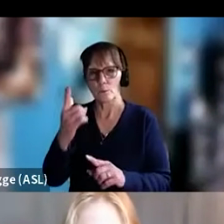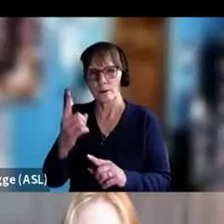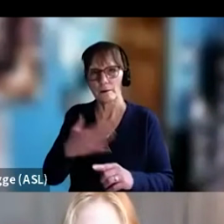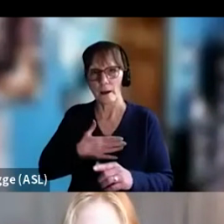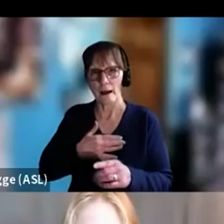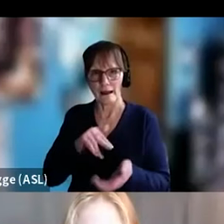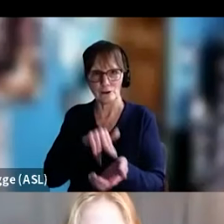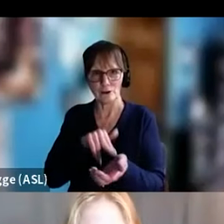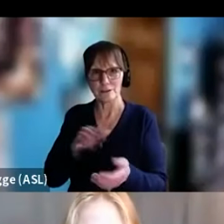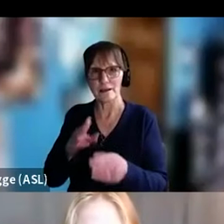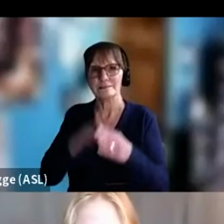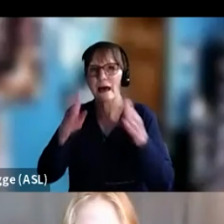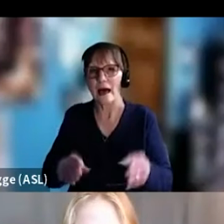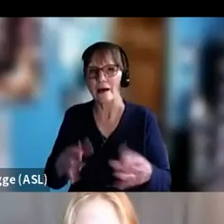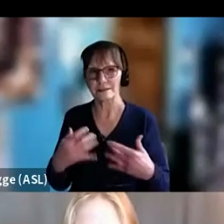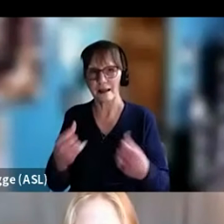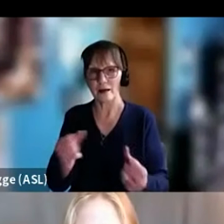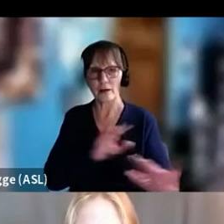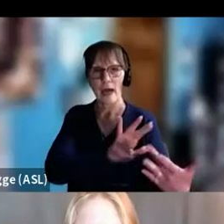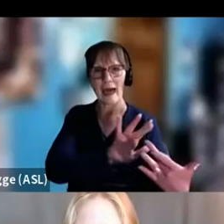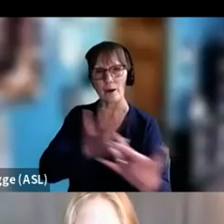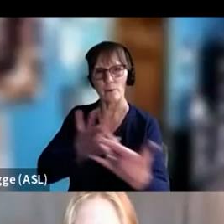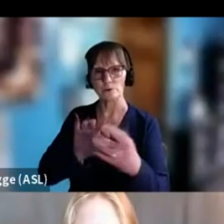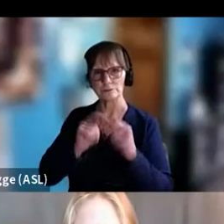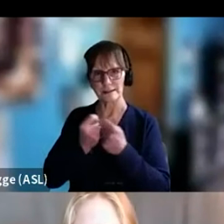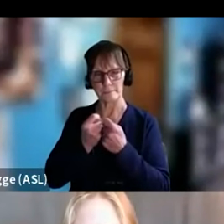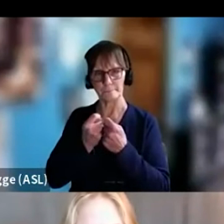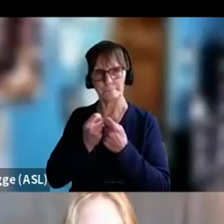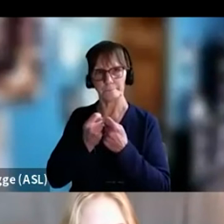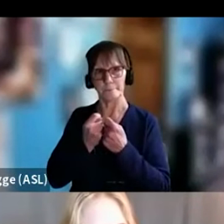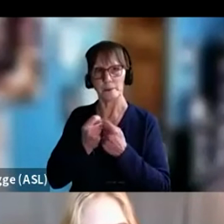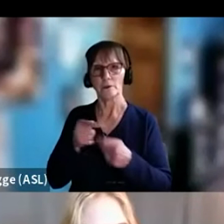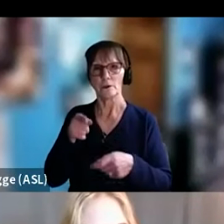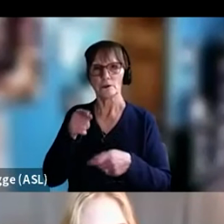so that's a Housing Health Outreach Team nurse, is she had a patient who's 73